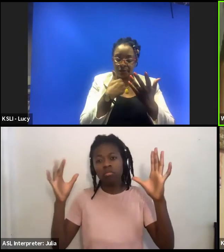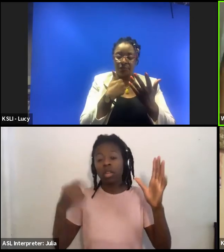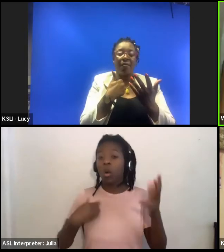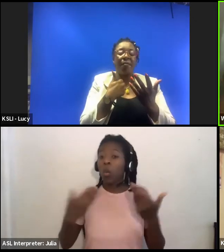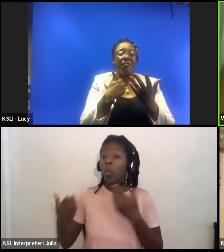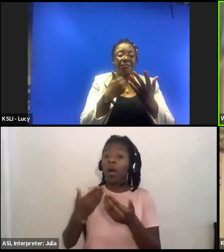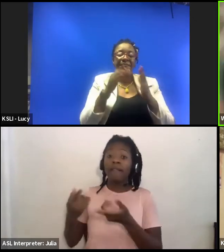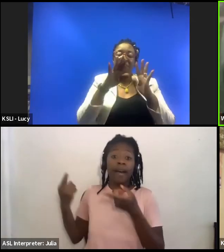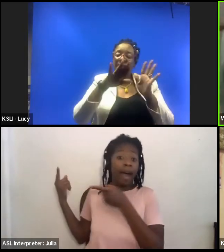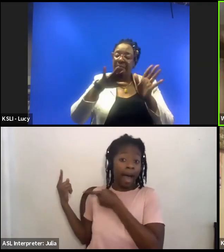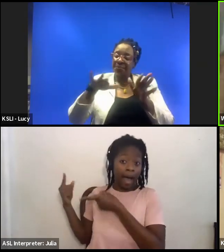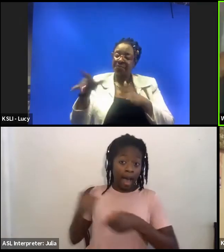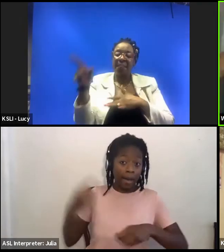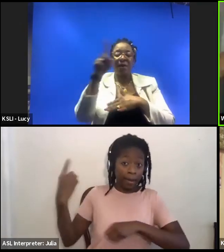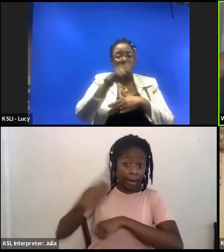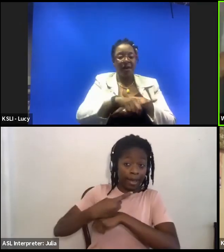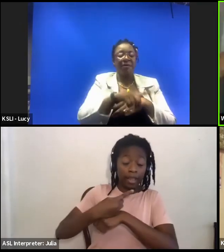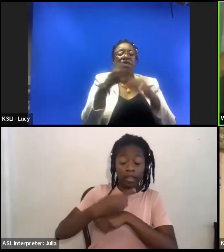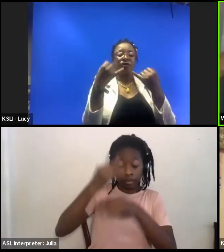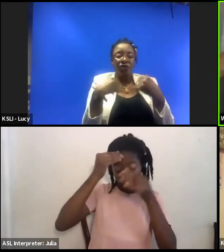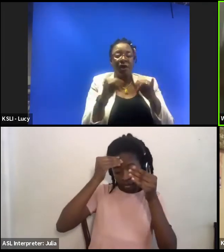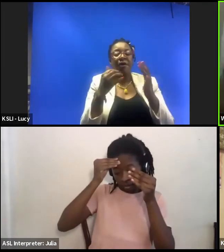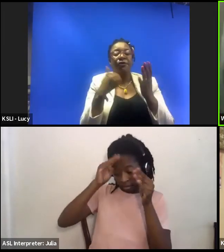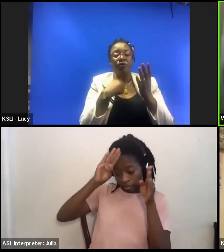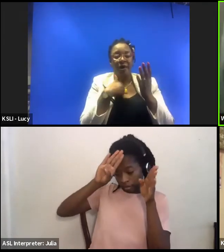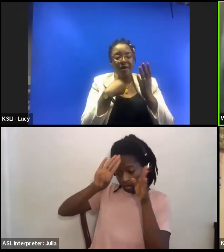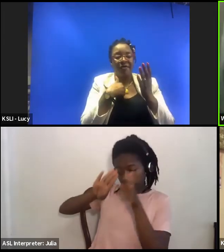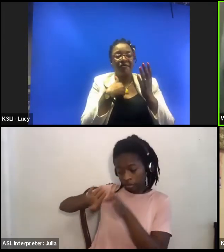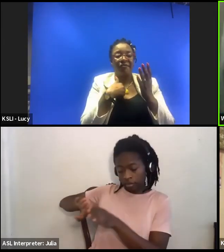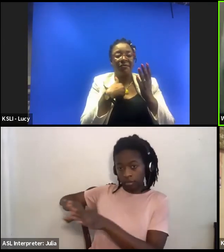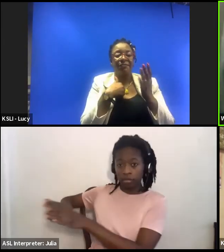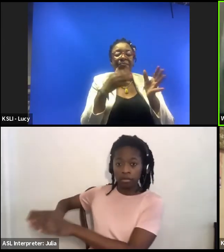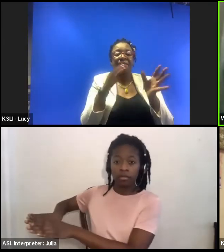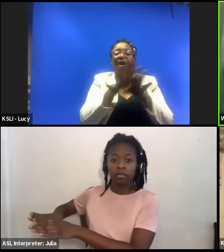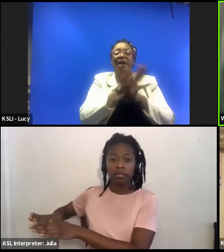and wearing the body and everything that becomes the artist.